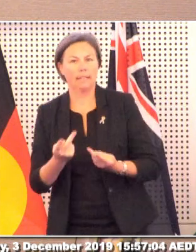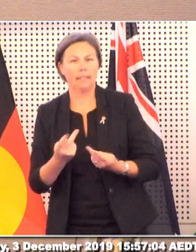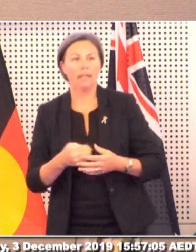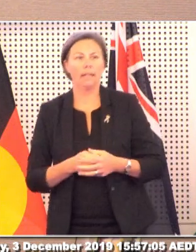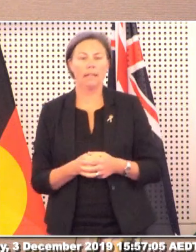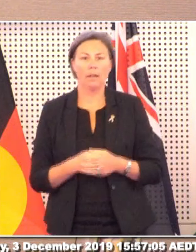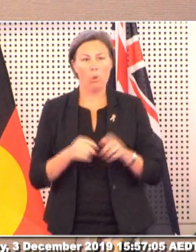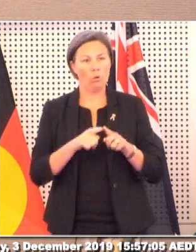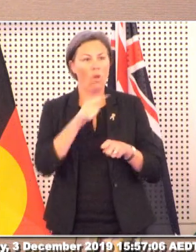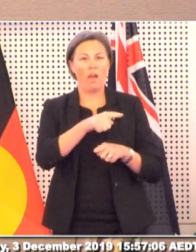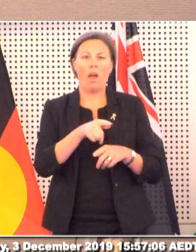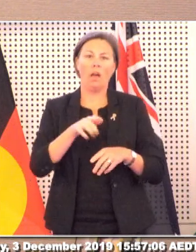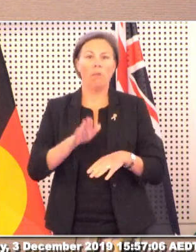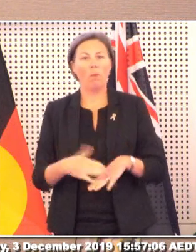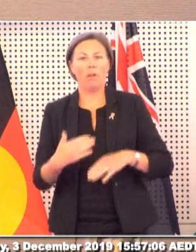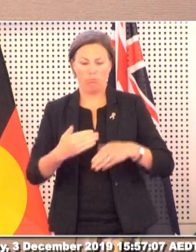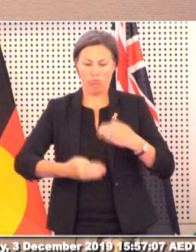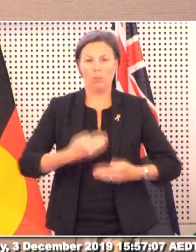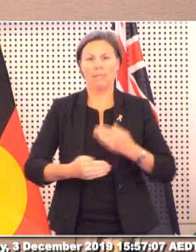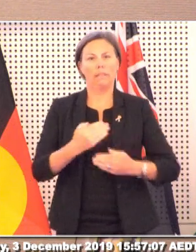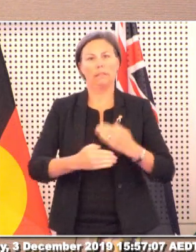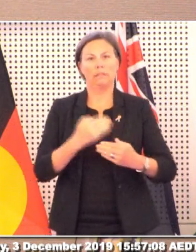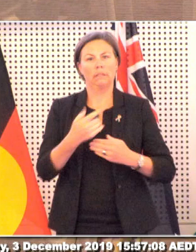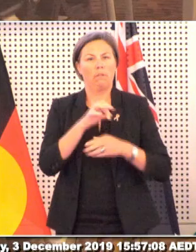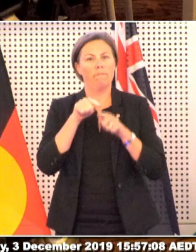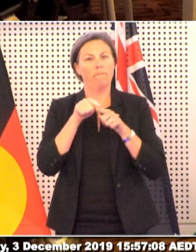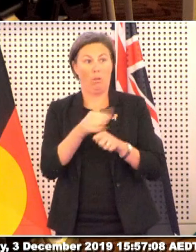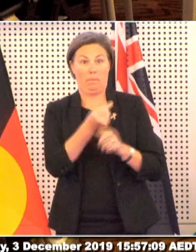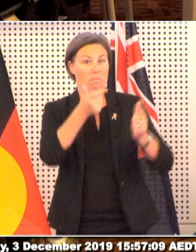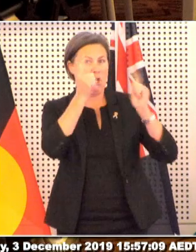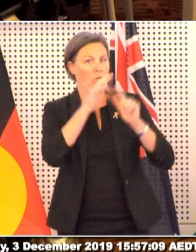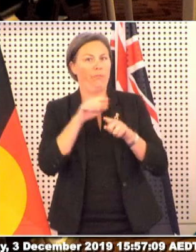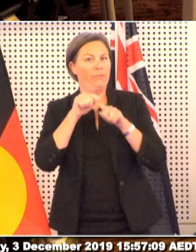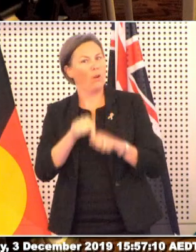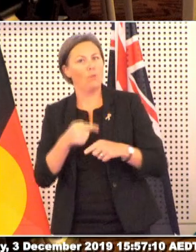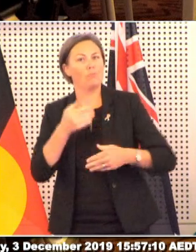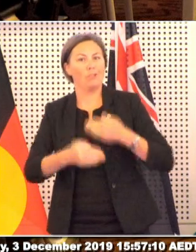regard by some of the managers. Yes, I find certainly in a lot of my houses there’s quite a high